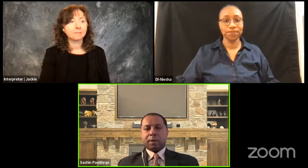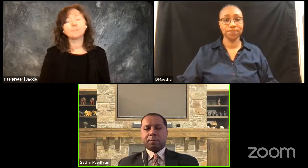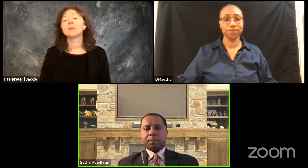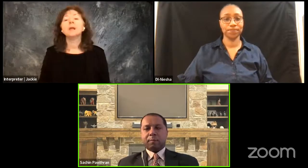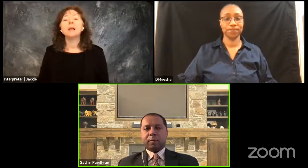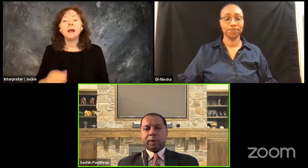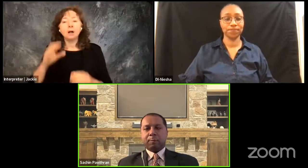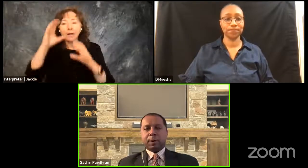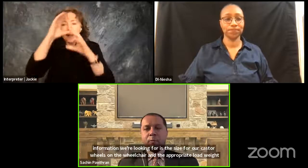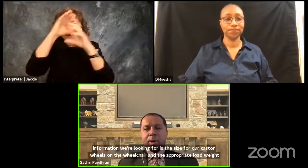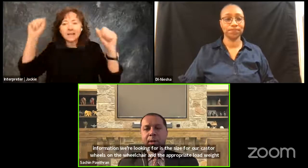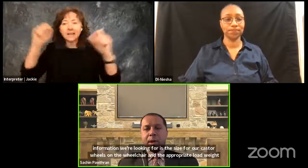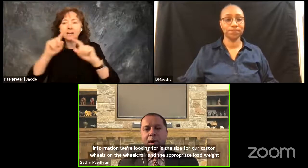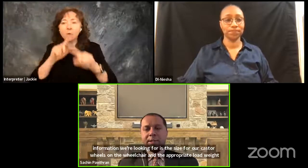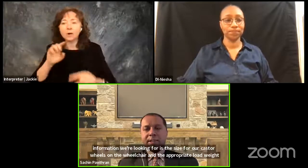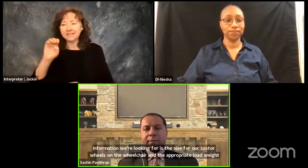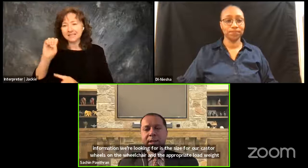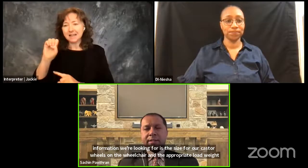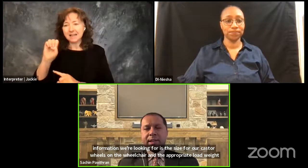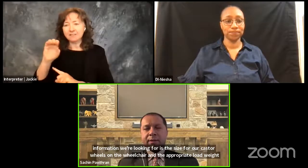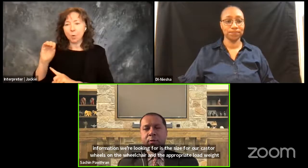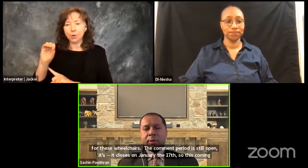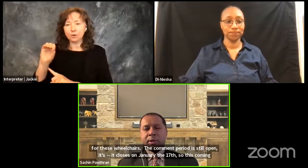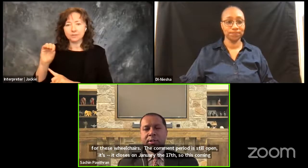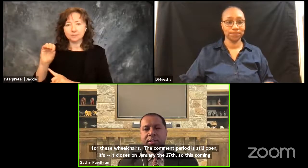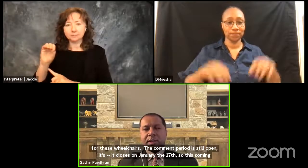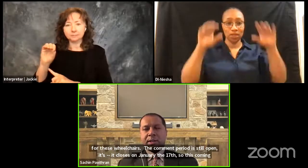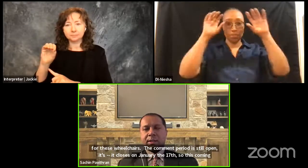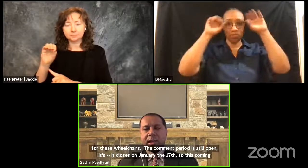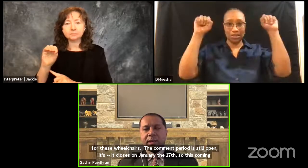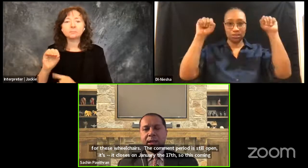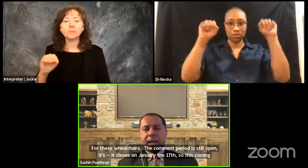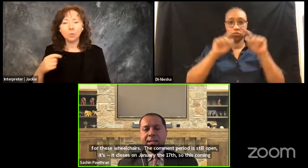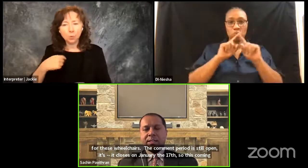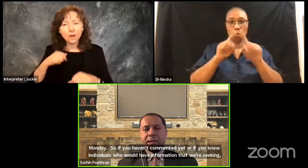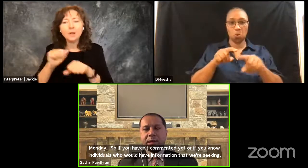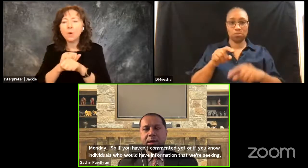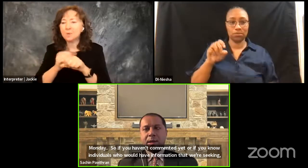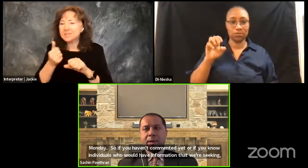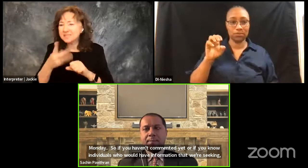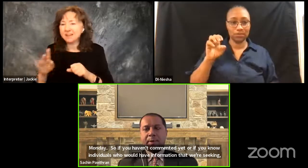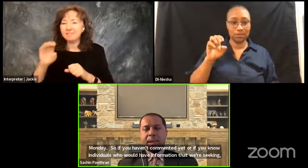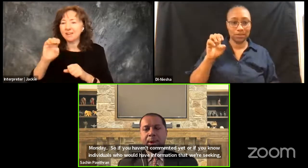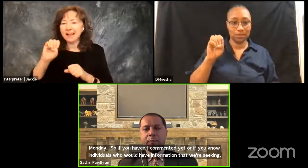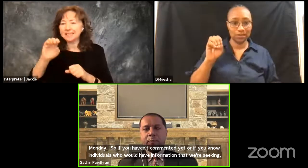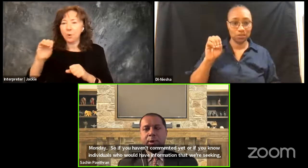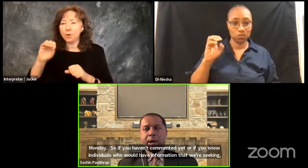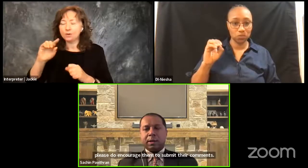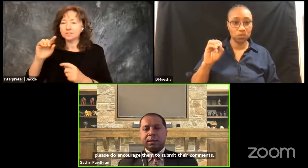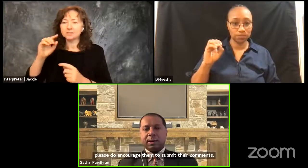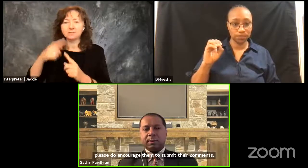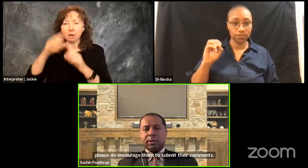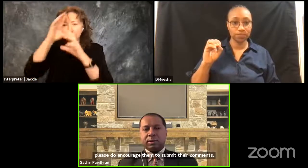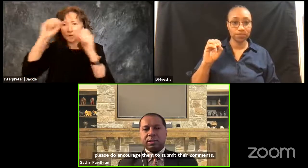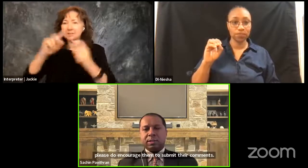So we have been working on several Executive Orders that has come out under this Administration,